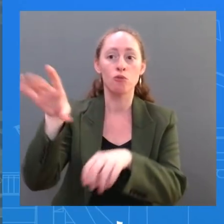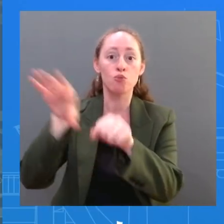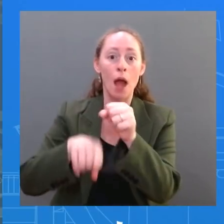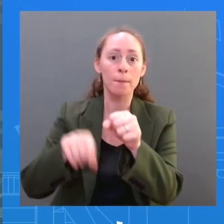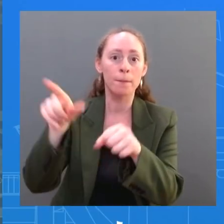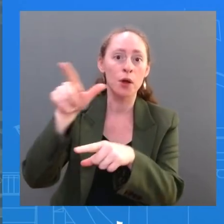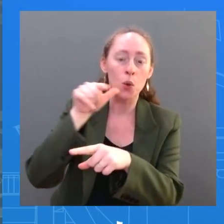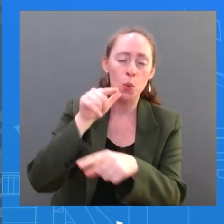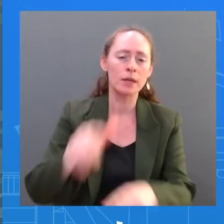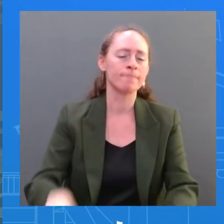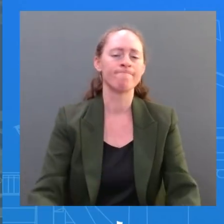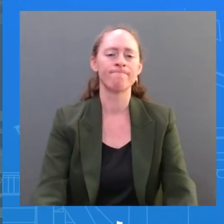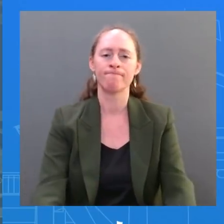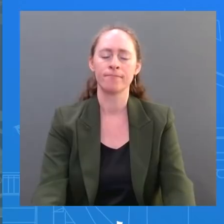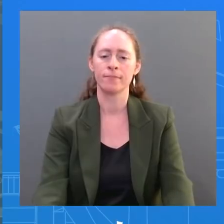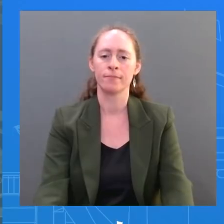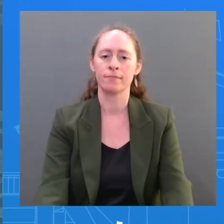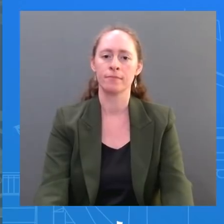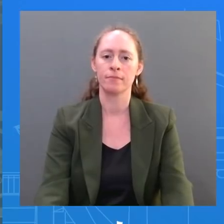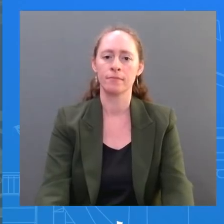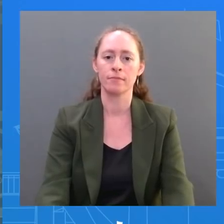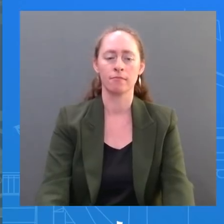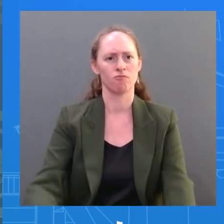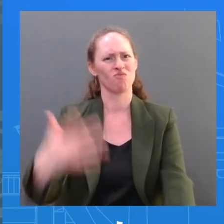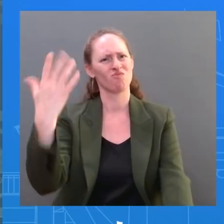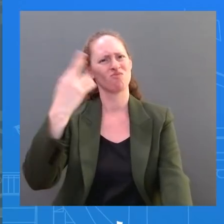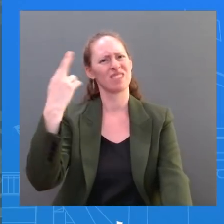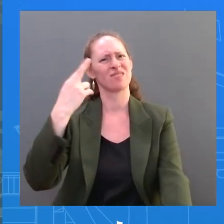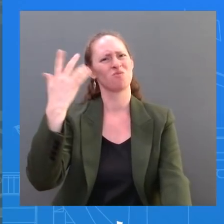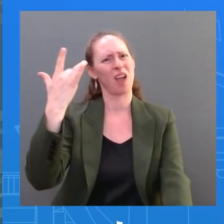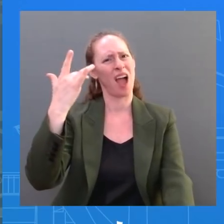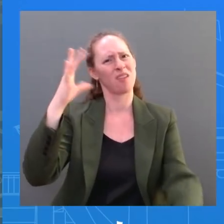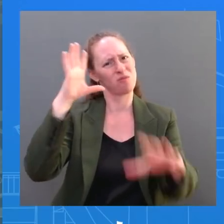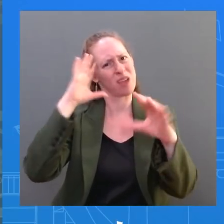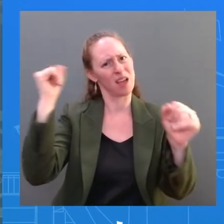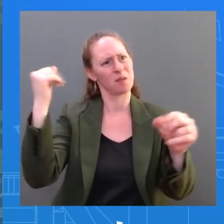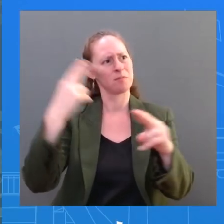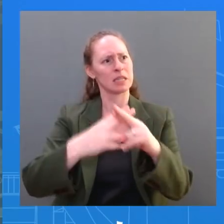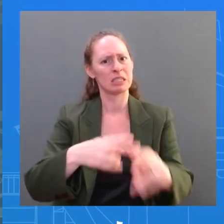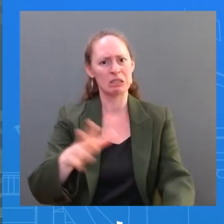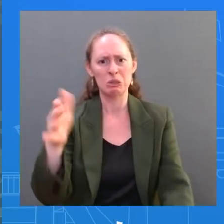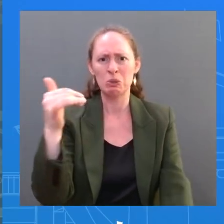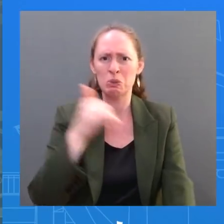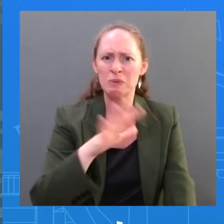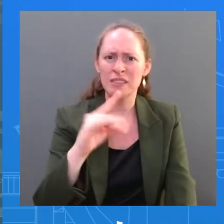just to show how extreme the decision on -- the Dobbs decision was and just how extreme